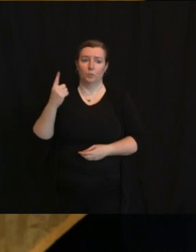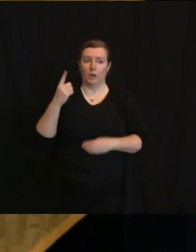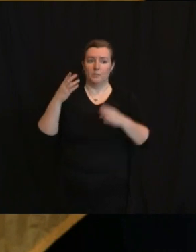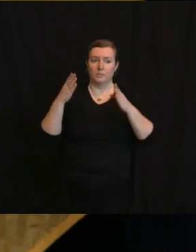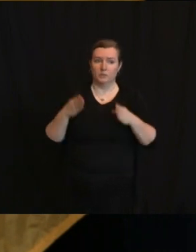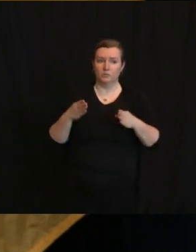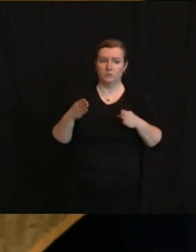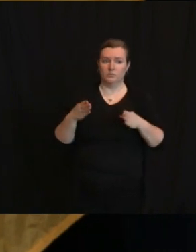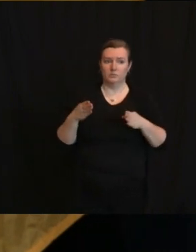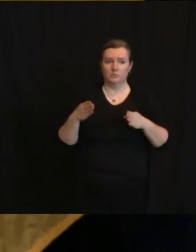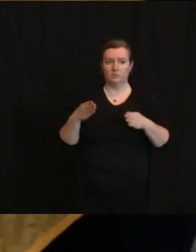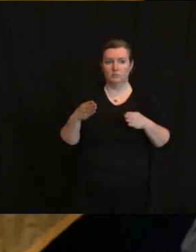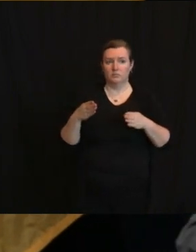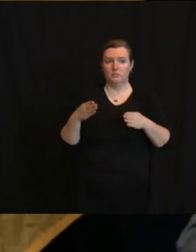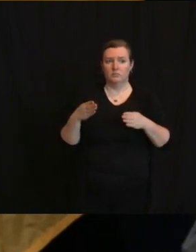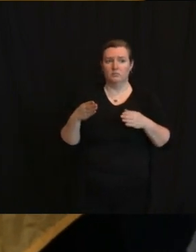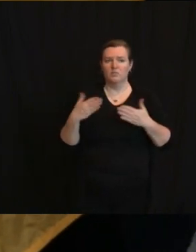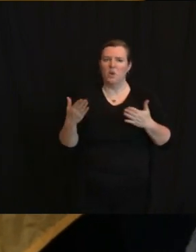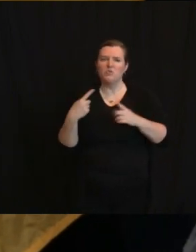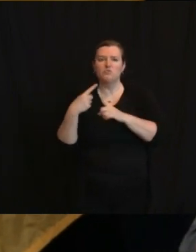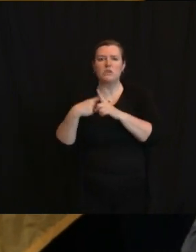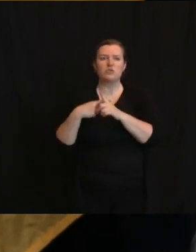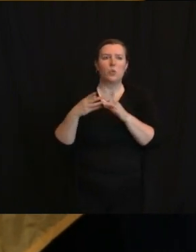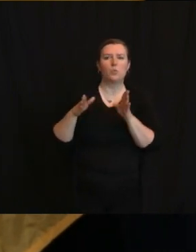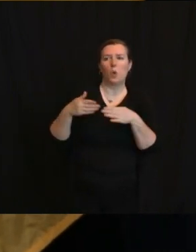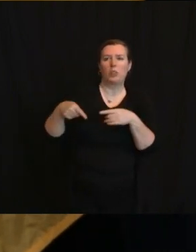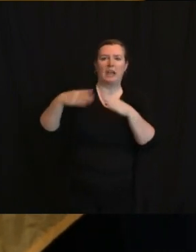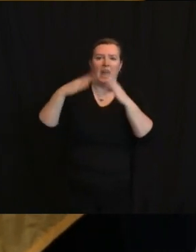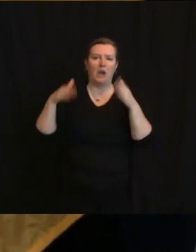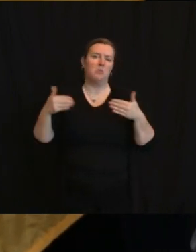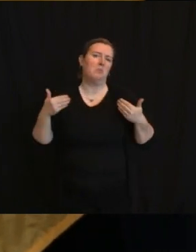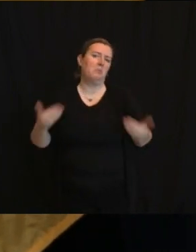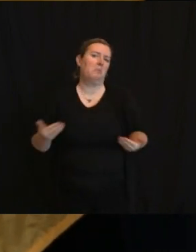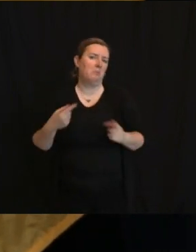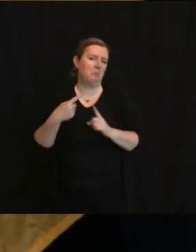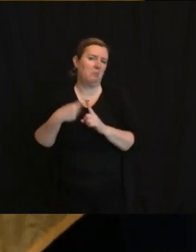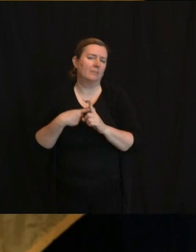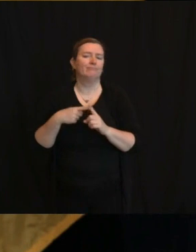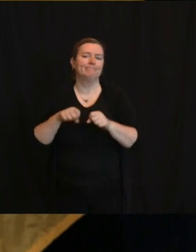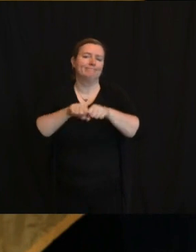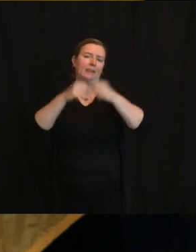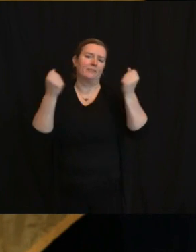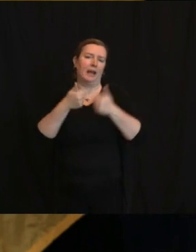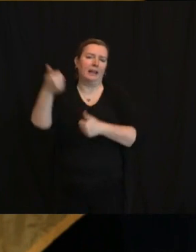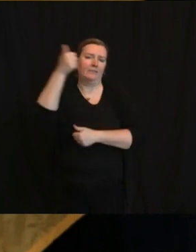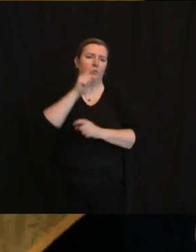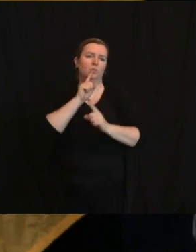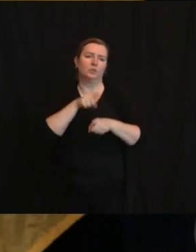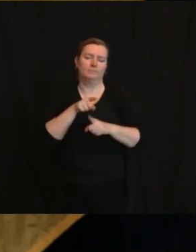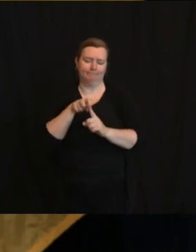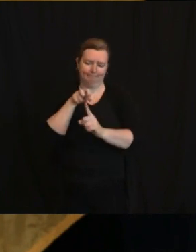BURGLARY WHERE I BELIEVE FOUR SUBJECTS WERE CHARGED. A SUBJECT WARRANT CONTINUED TO SUBLET ROOMS IN HIS PROPERTY IN